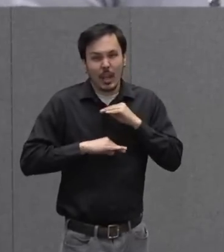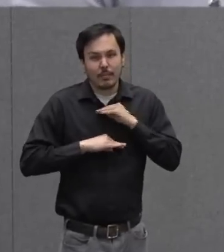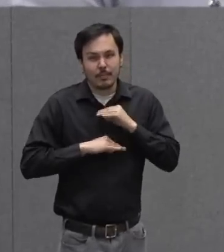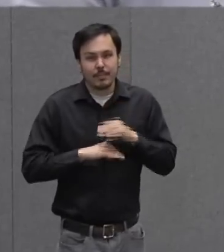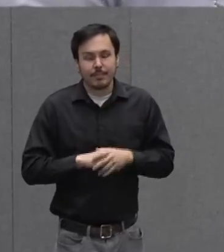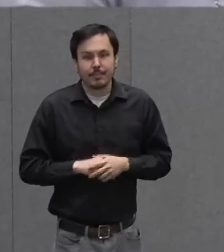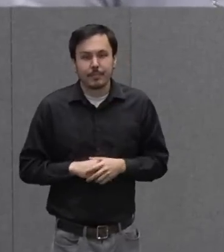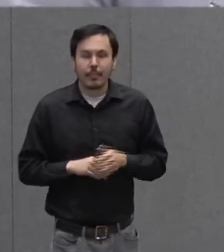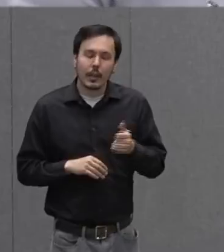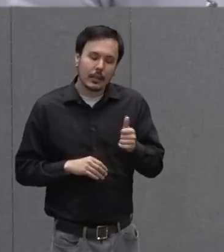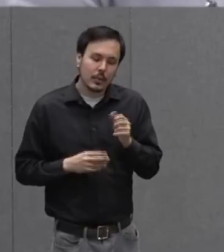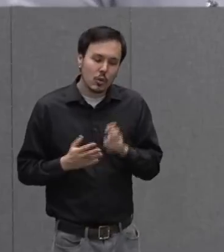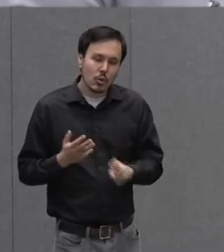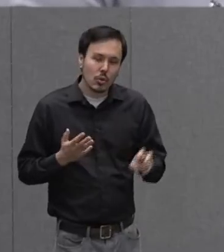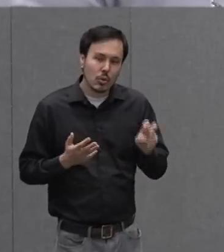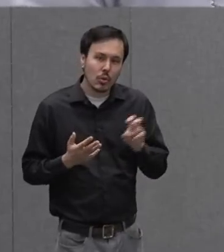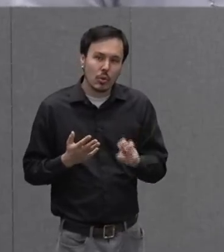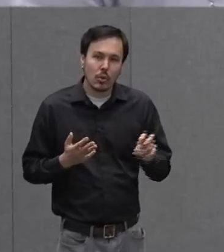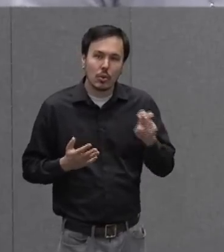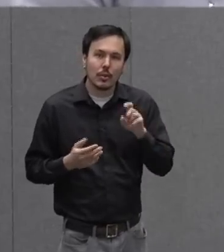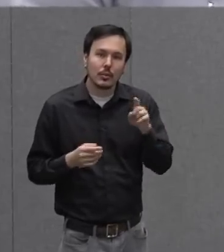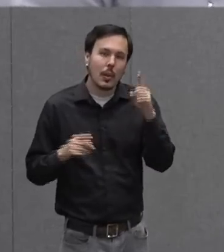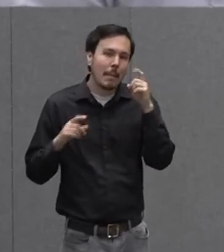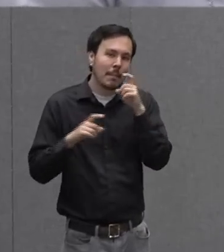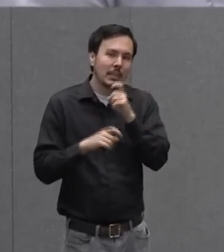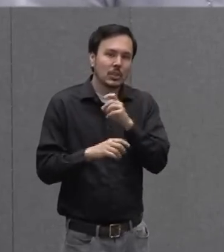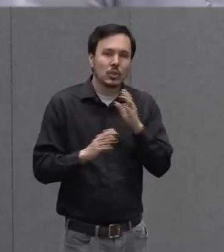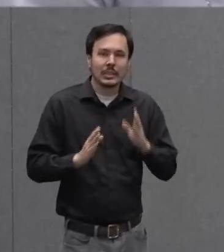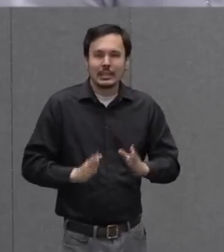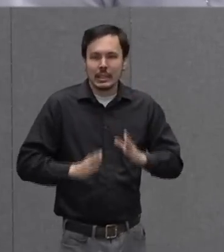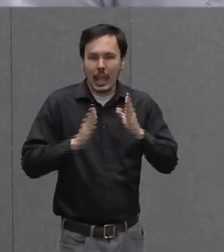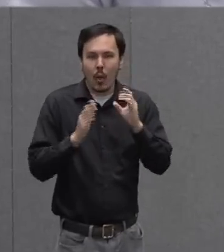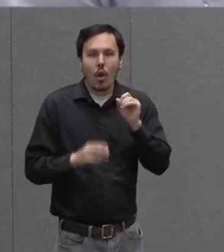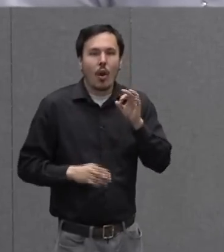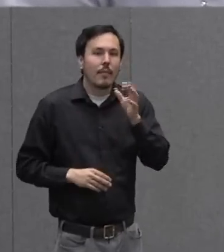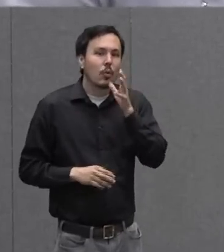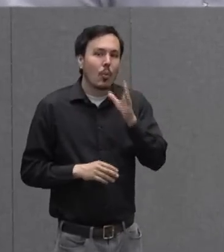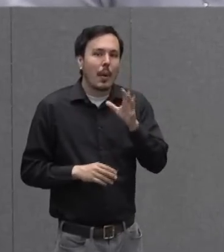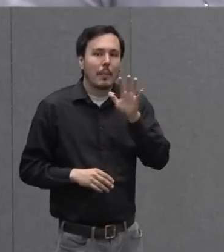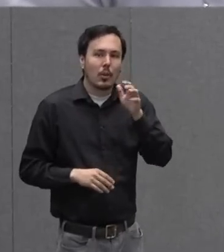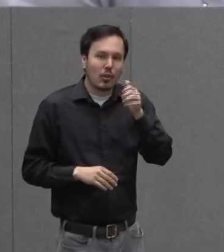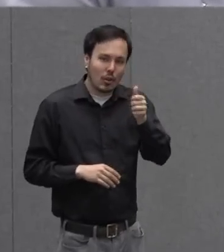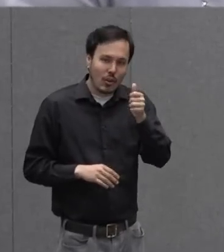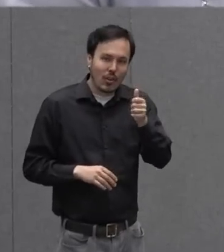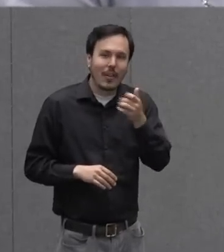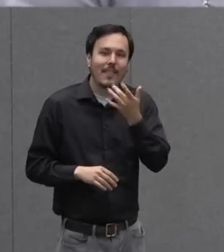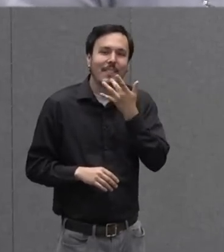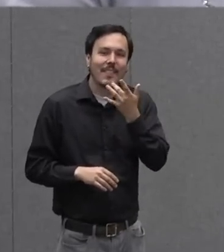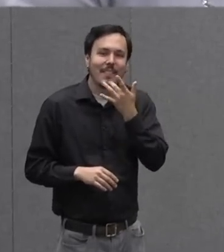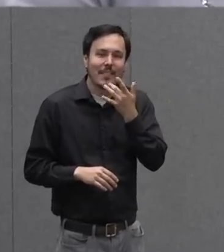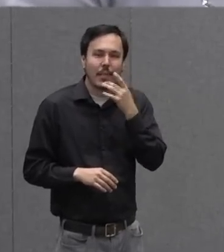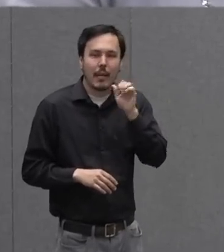So he journeyed on to the mystical tower of Grandma's favorite apricot tree where he was met